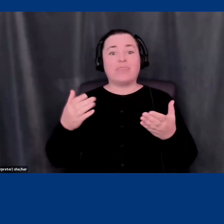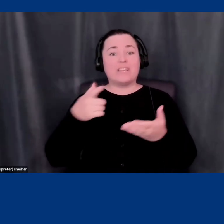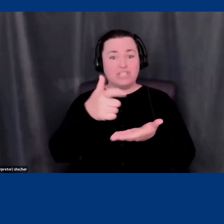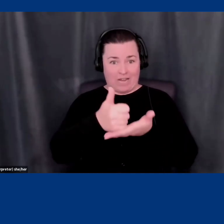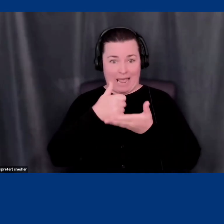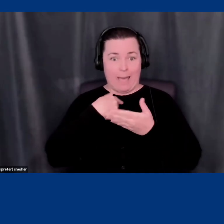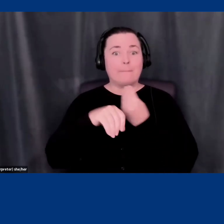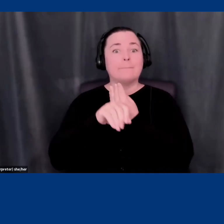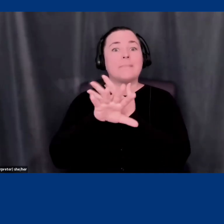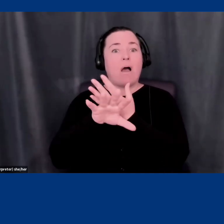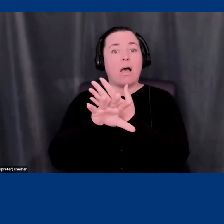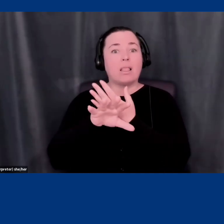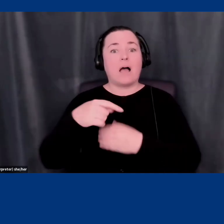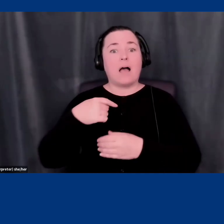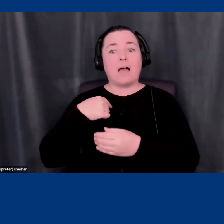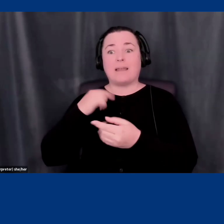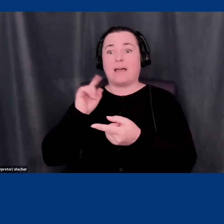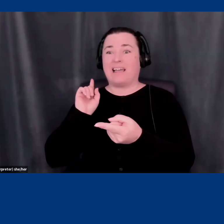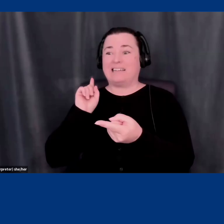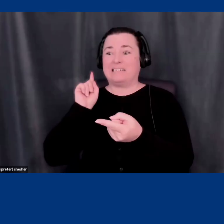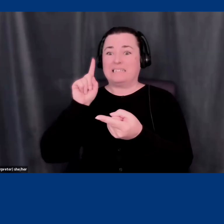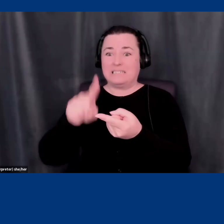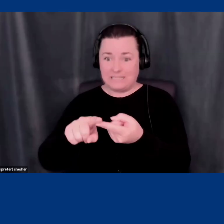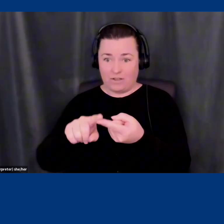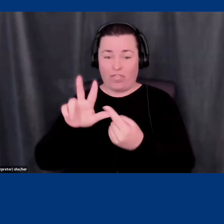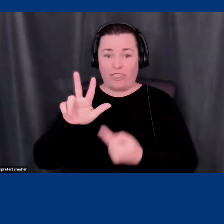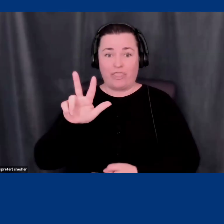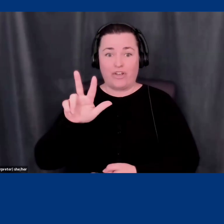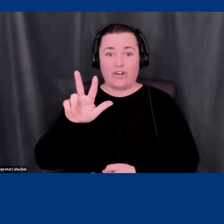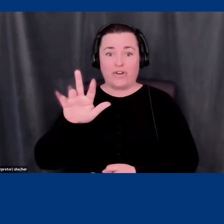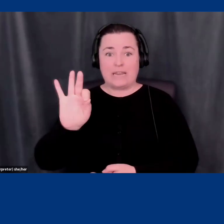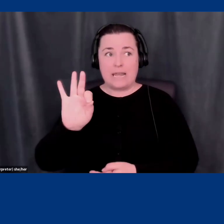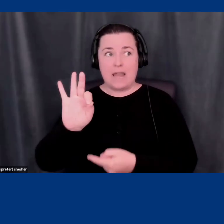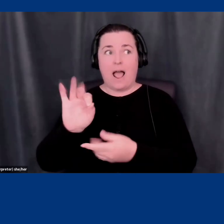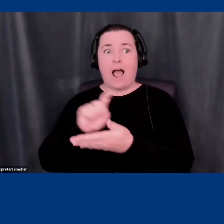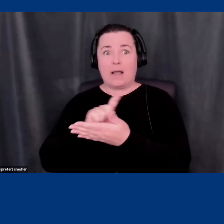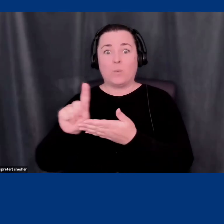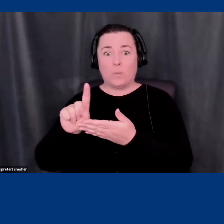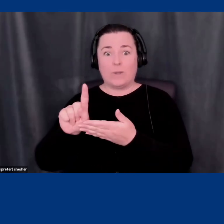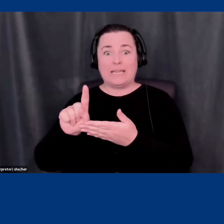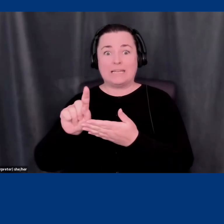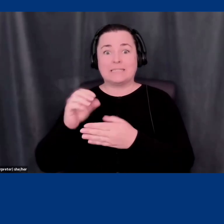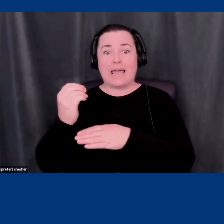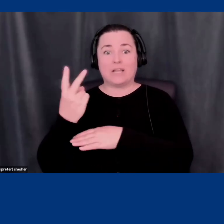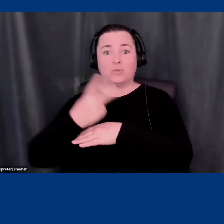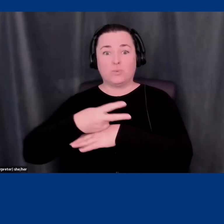39 weeks and, um, 39 weeks and two days. And,